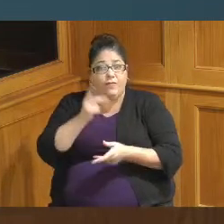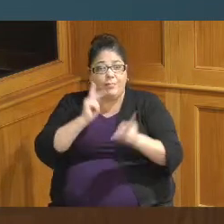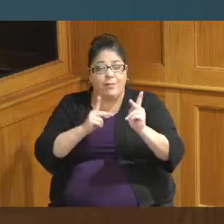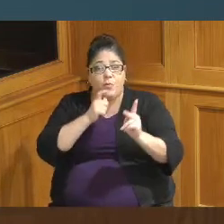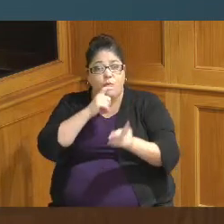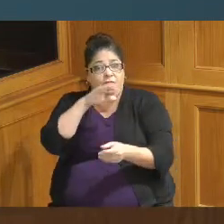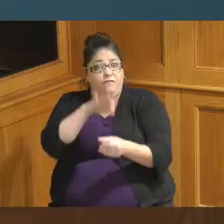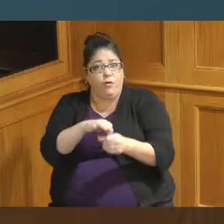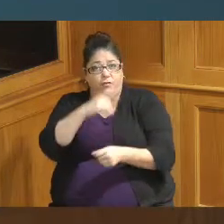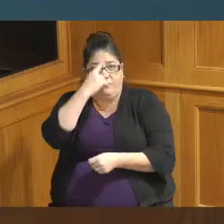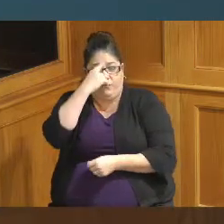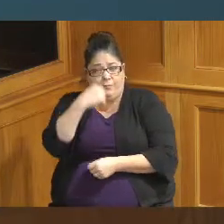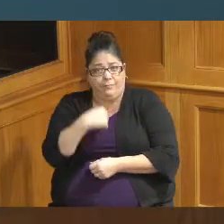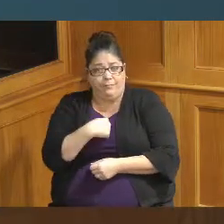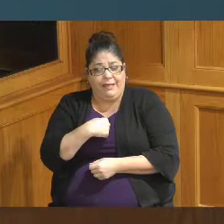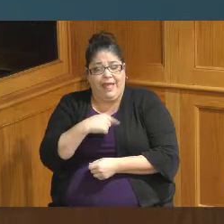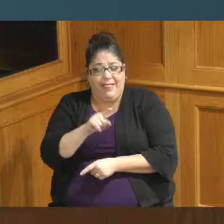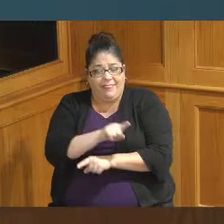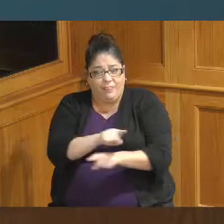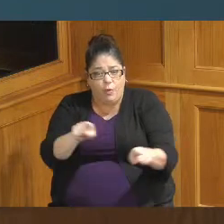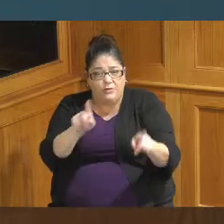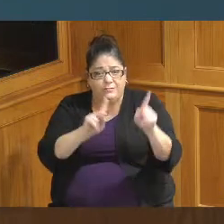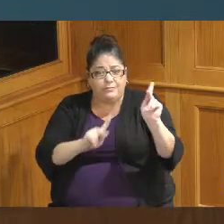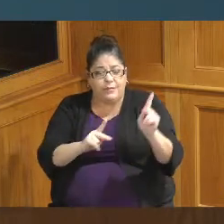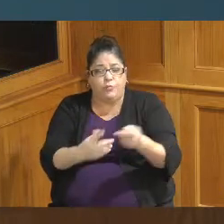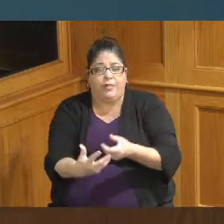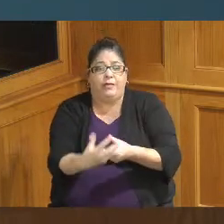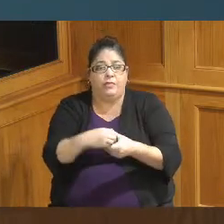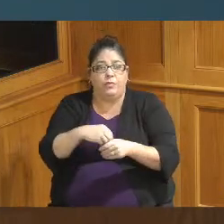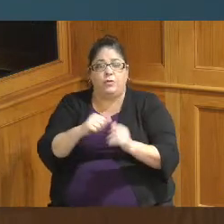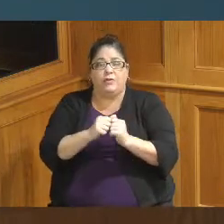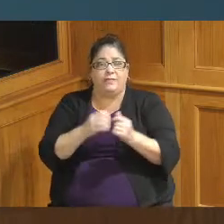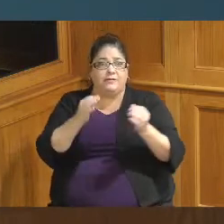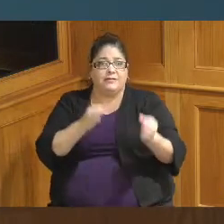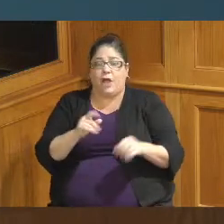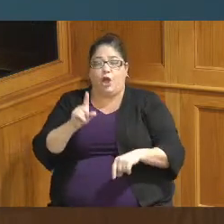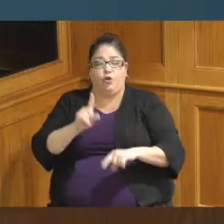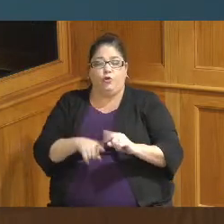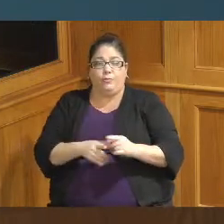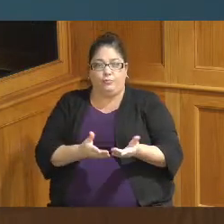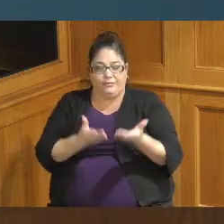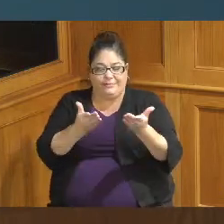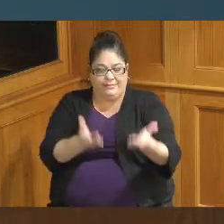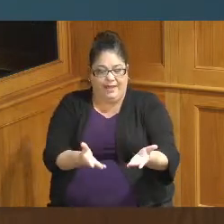have I should have been able to get their needs in included but I couldn't present them on the table